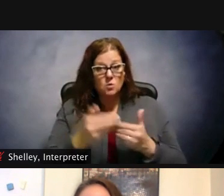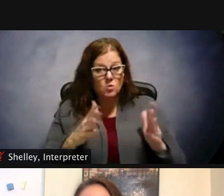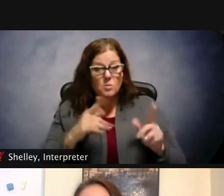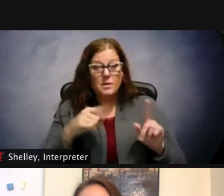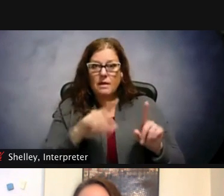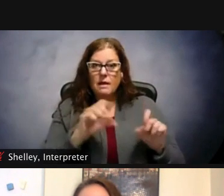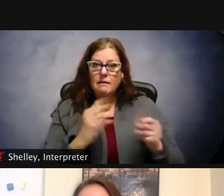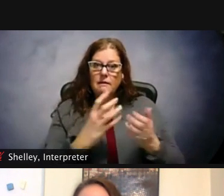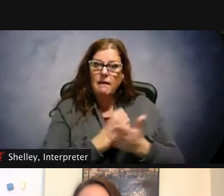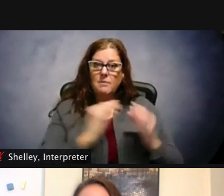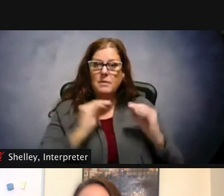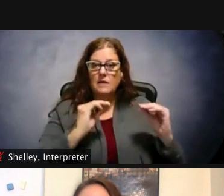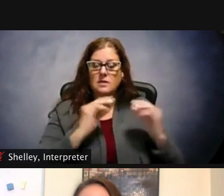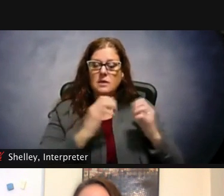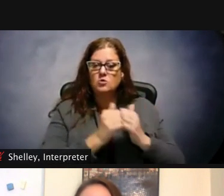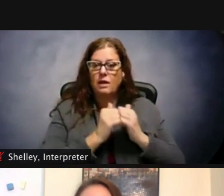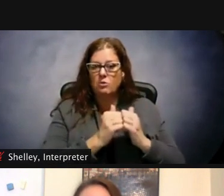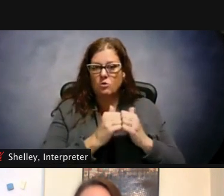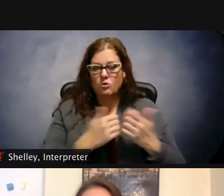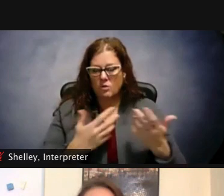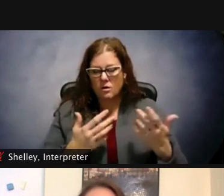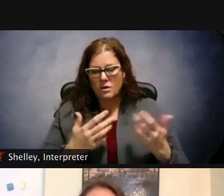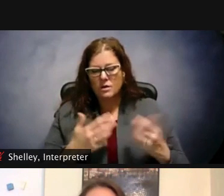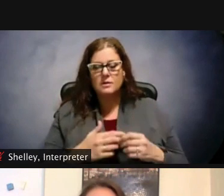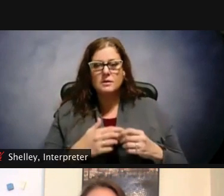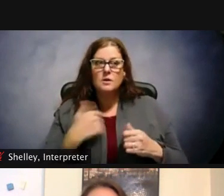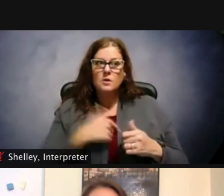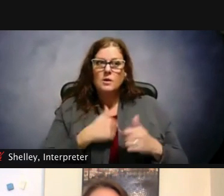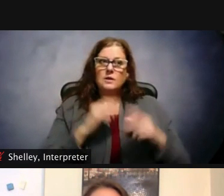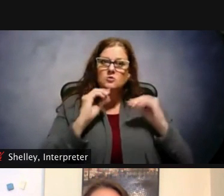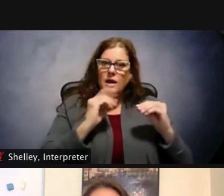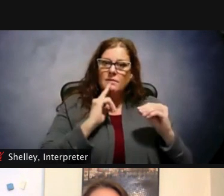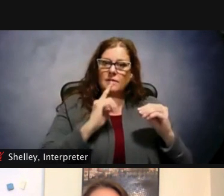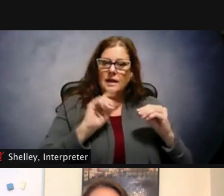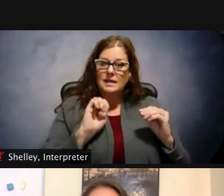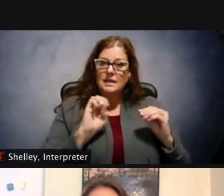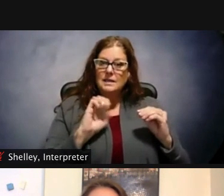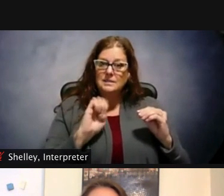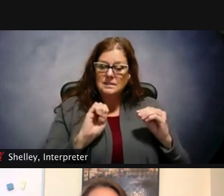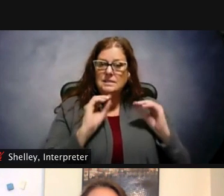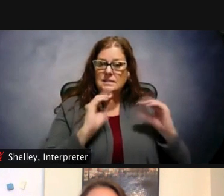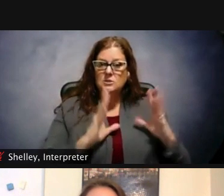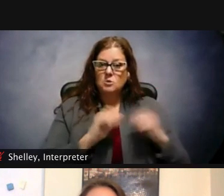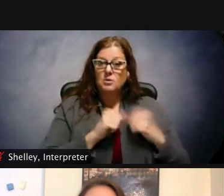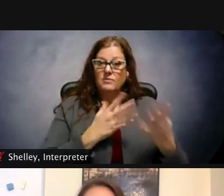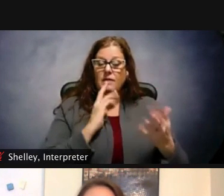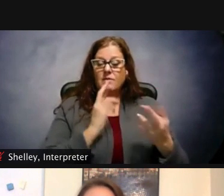educated together. And we can train that ESE teacher to help provide that resource when you